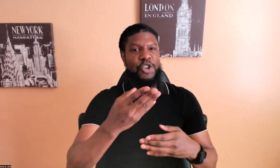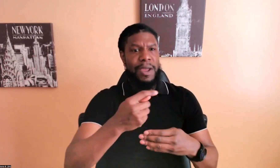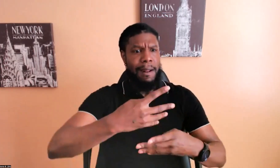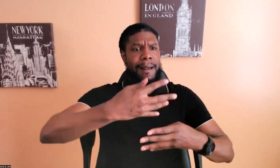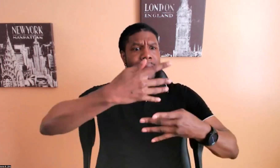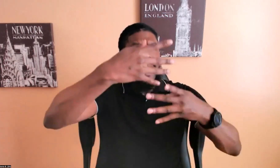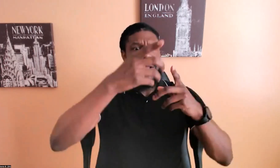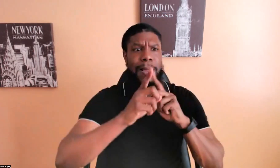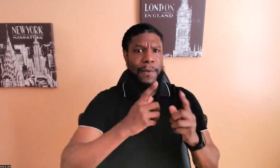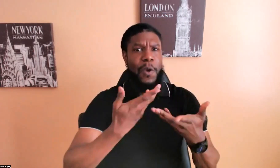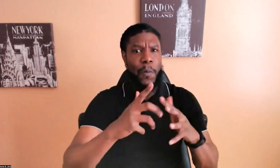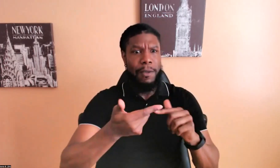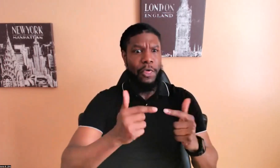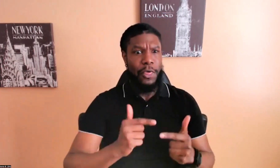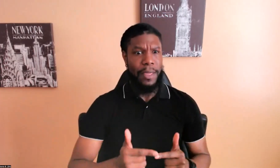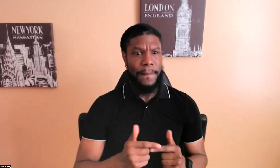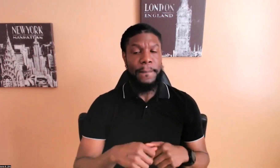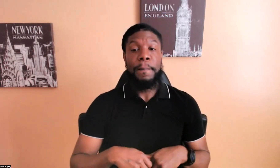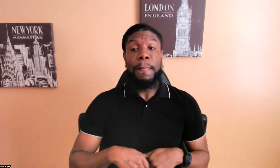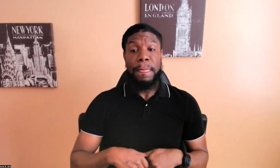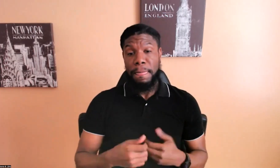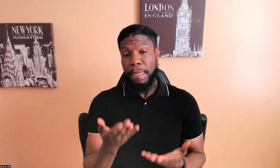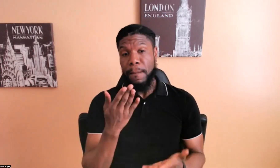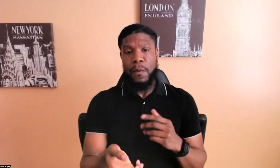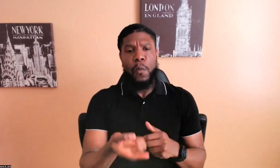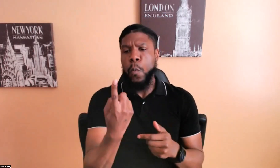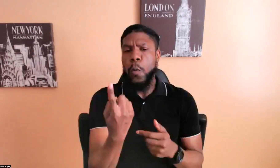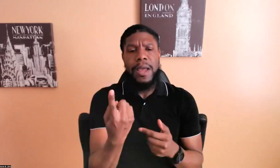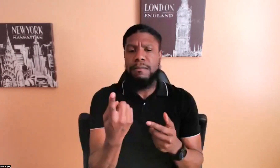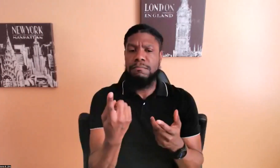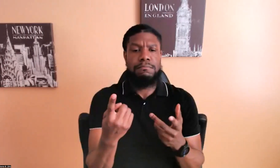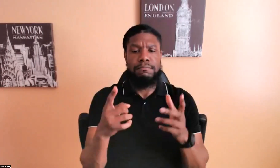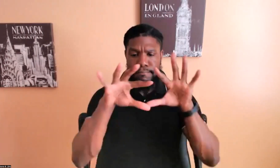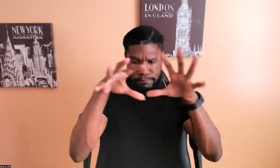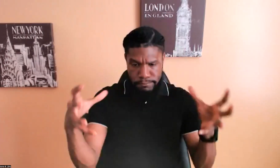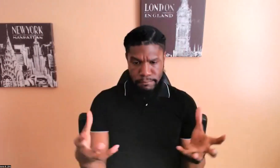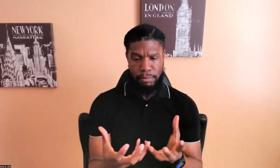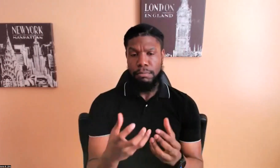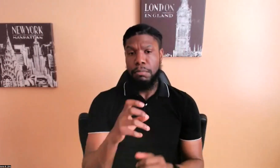So do we maybe have one overarching question for the panel?